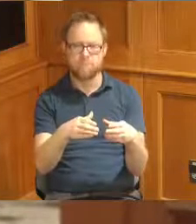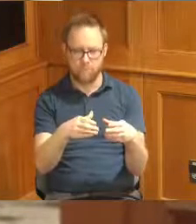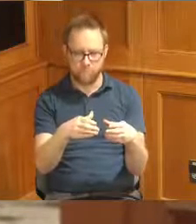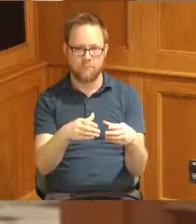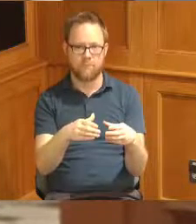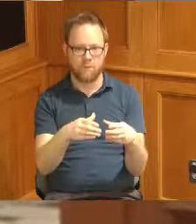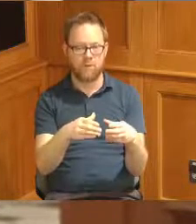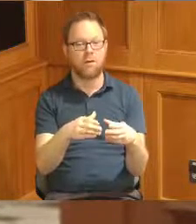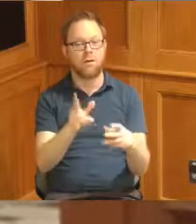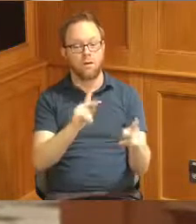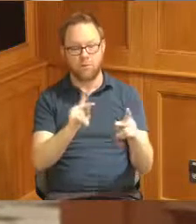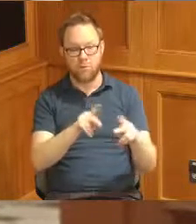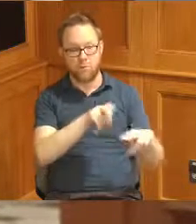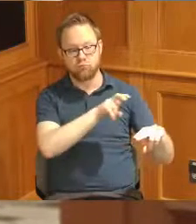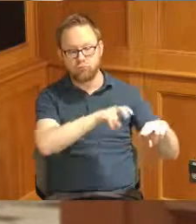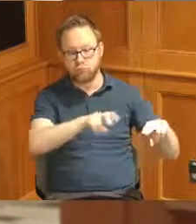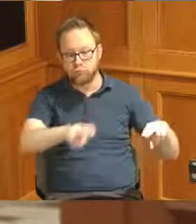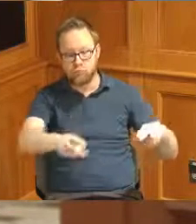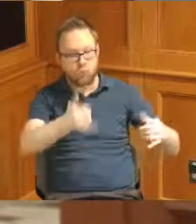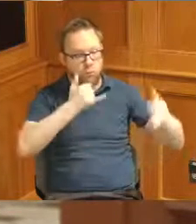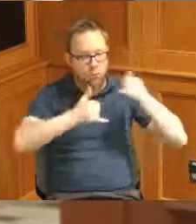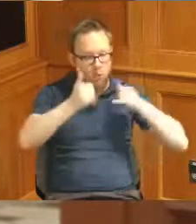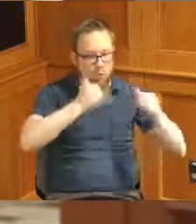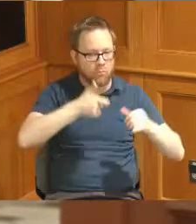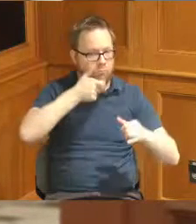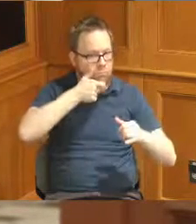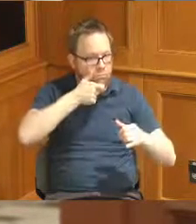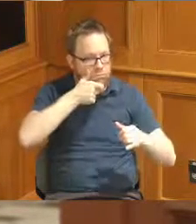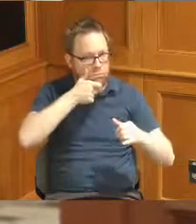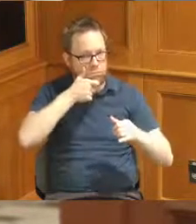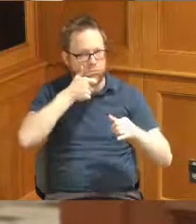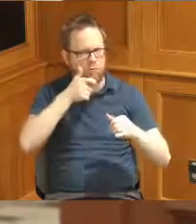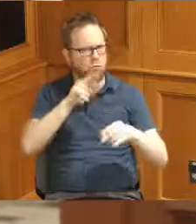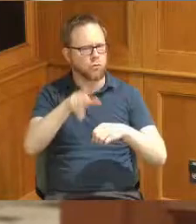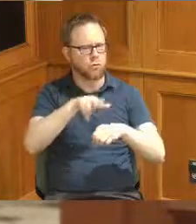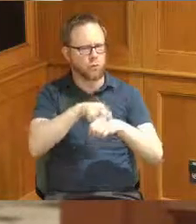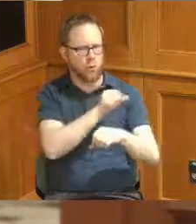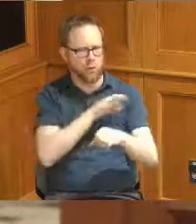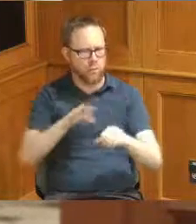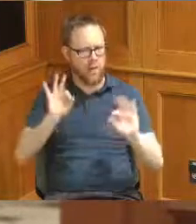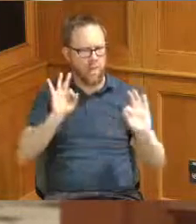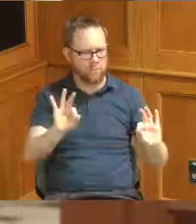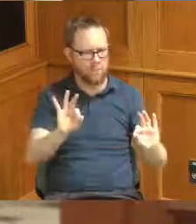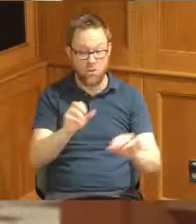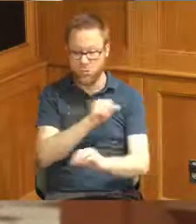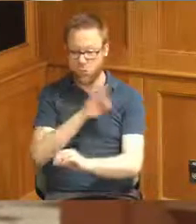call takers and dispatchers as we should be and so the Staffing was never ever an issue in fact